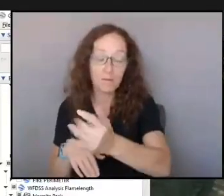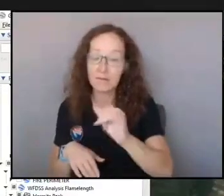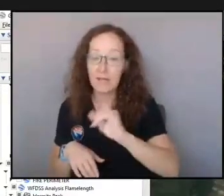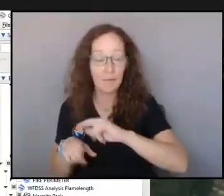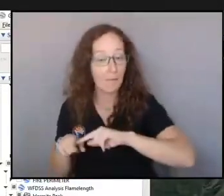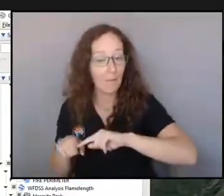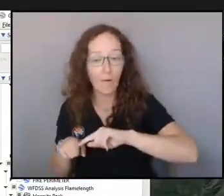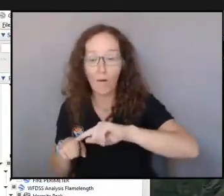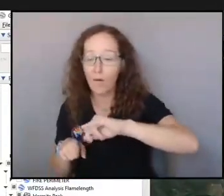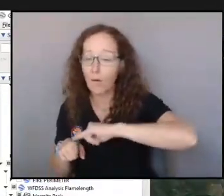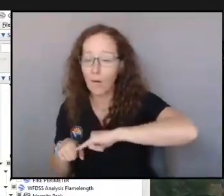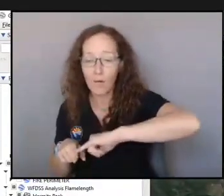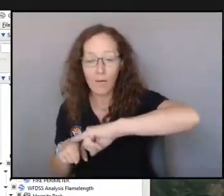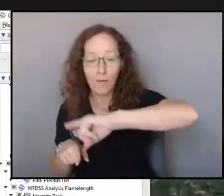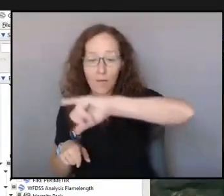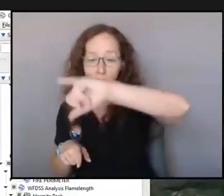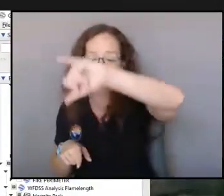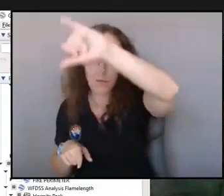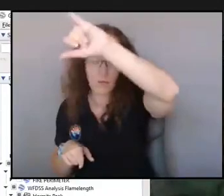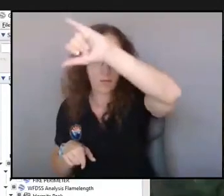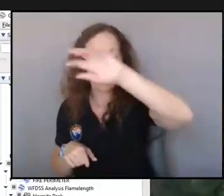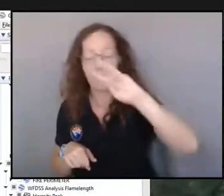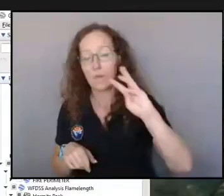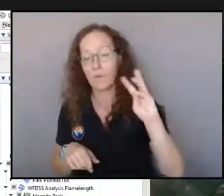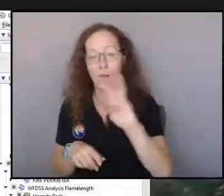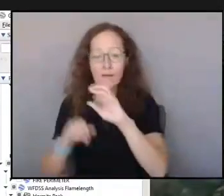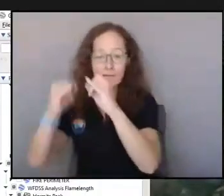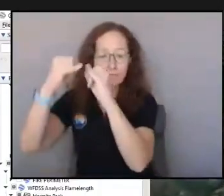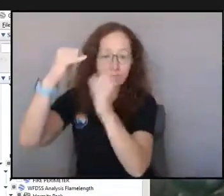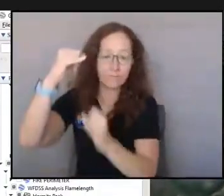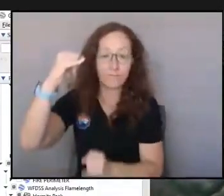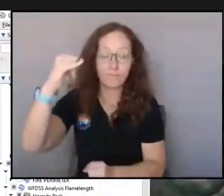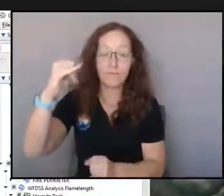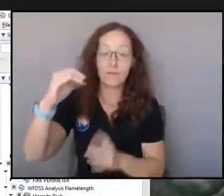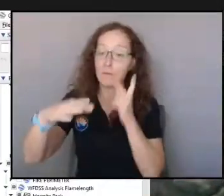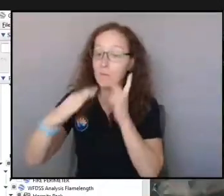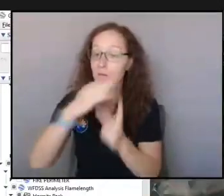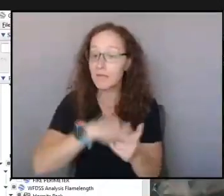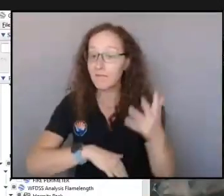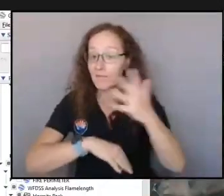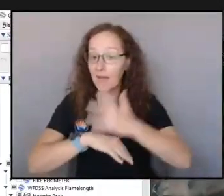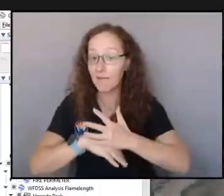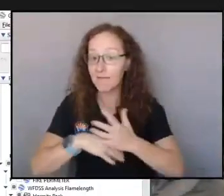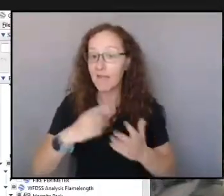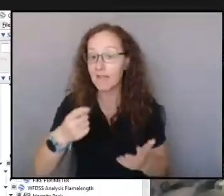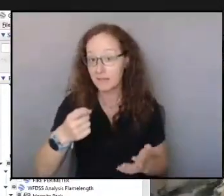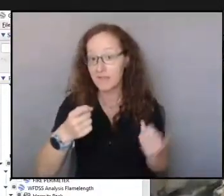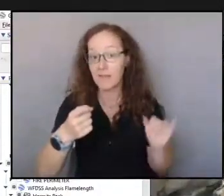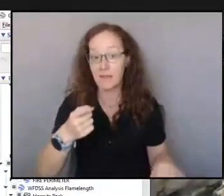AN JUST REALLY STRUGGLES TO MAINTAIN ANY TYPE OF GROWTH